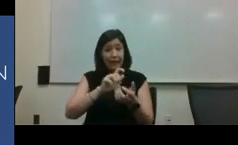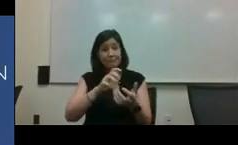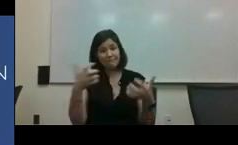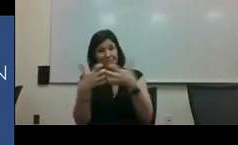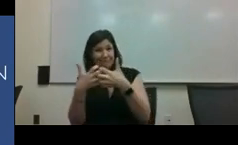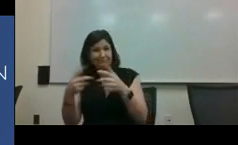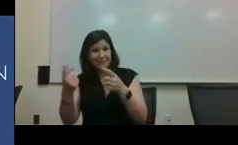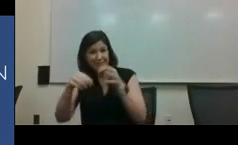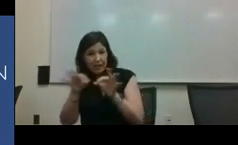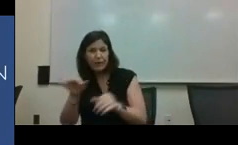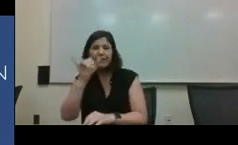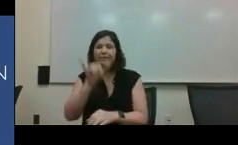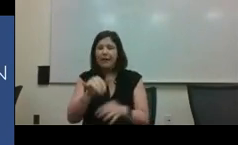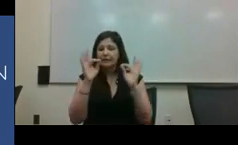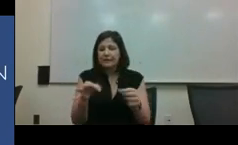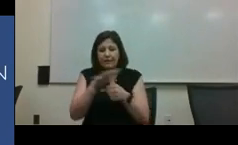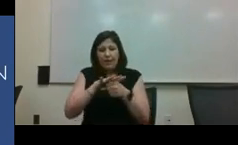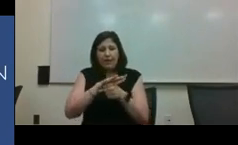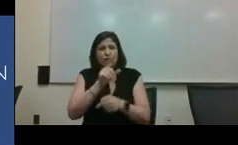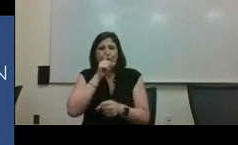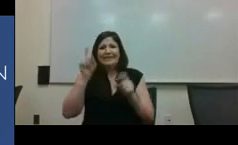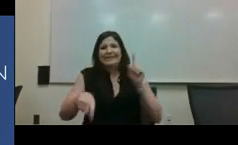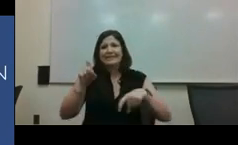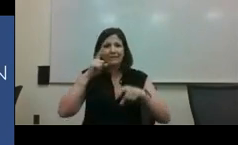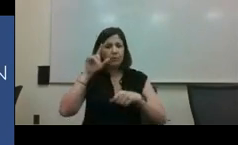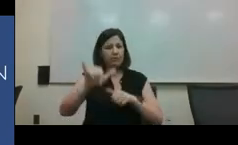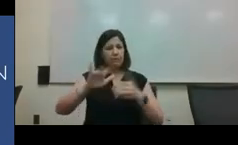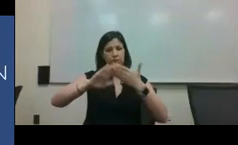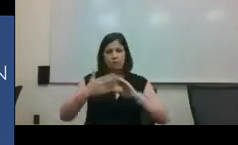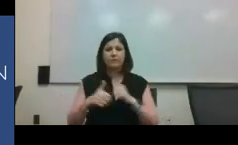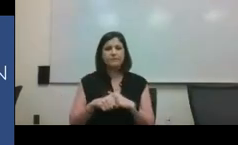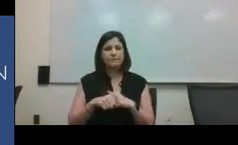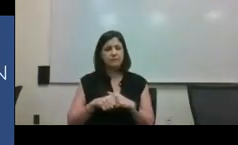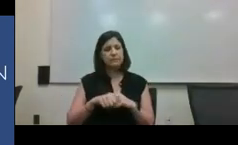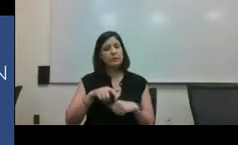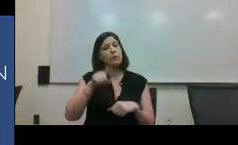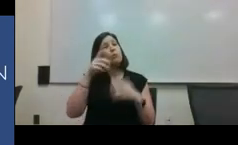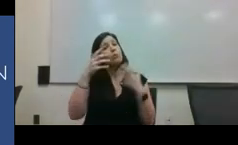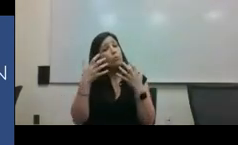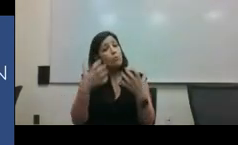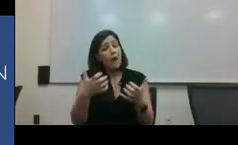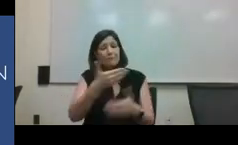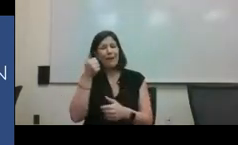But definitely this is an area of real need I think for this community. I think we definitely want to better understand it